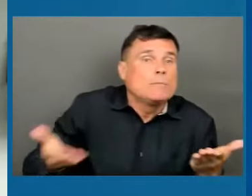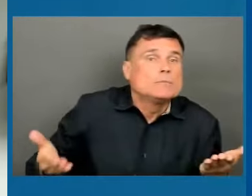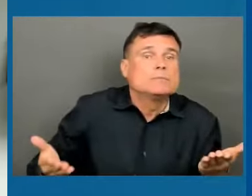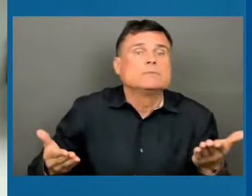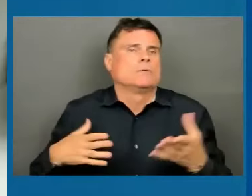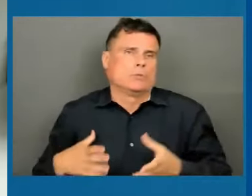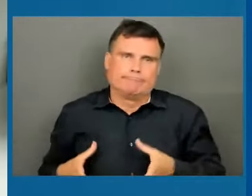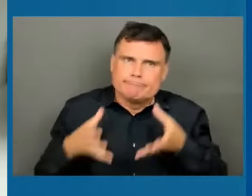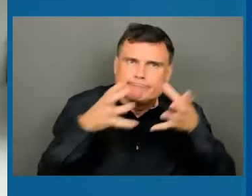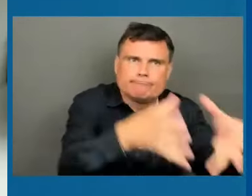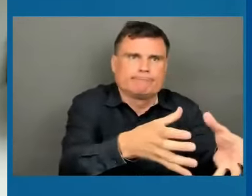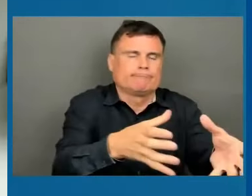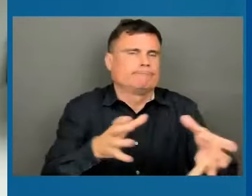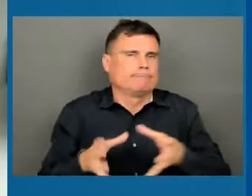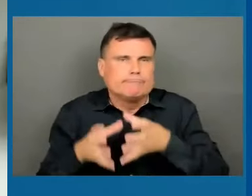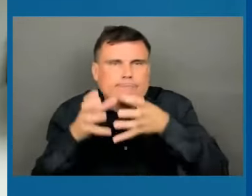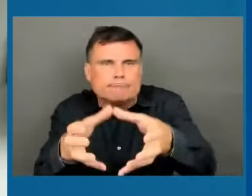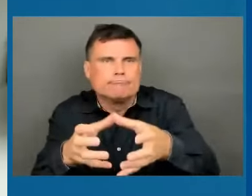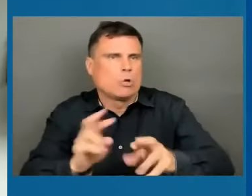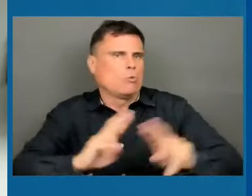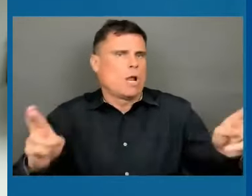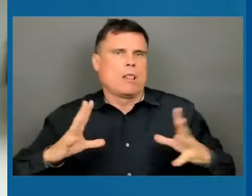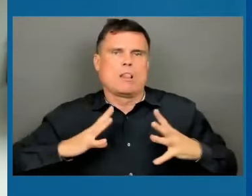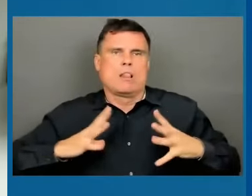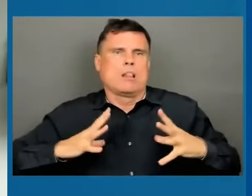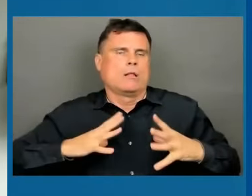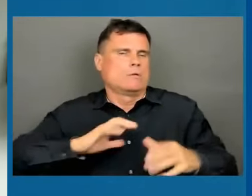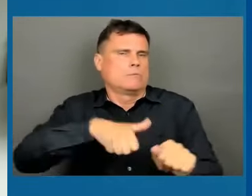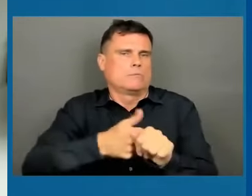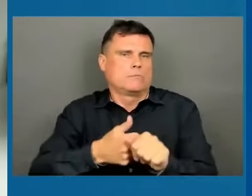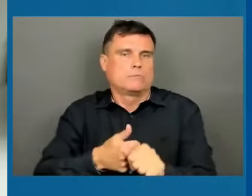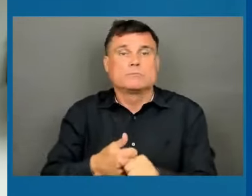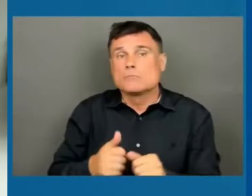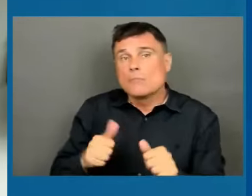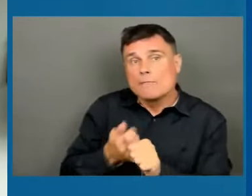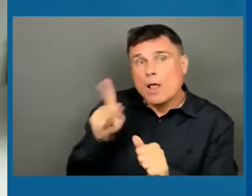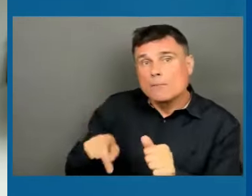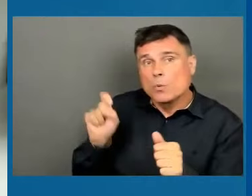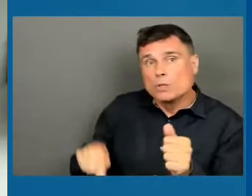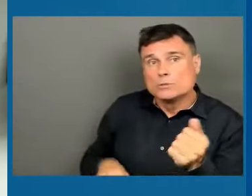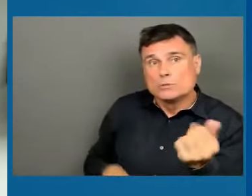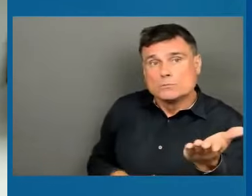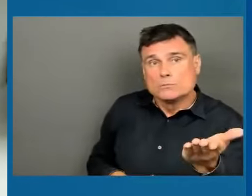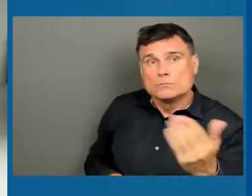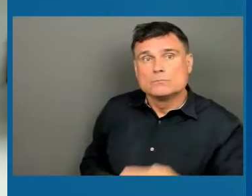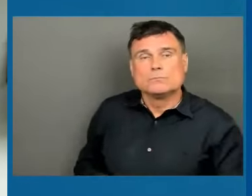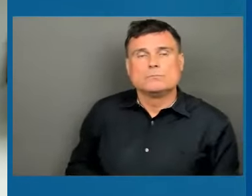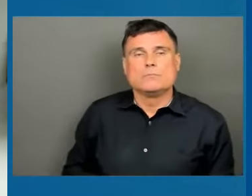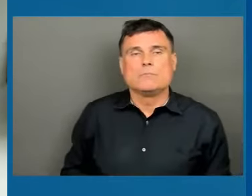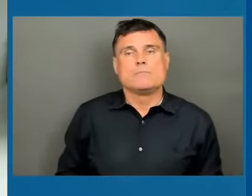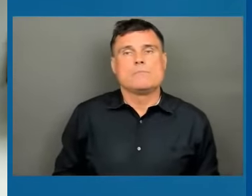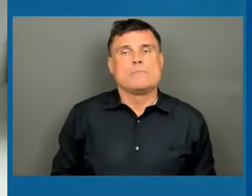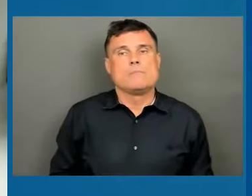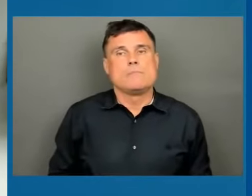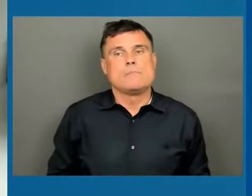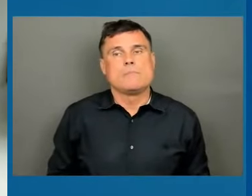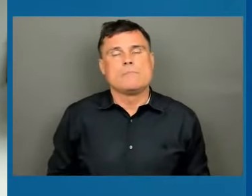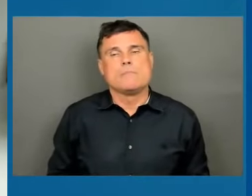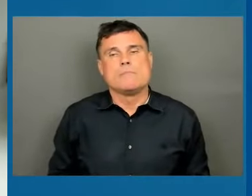Luke: Yeah, just a follow-up on you know just how flood conditions could compare or be